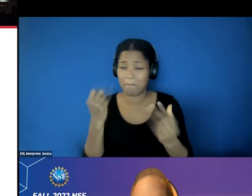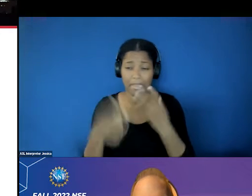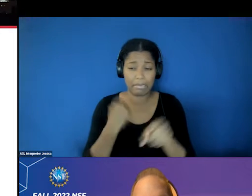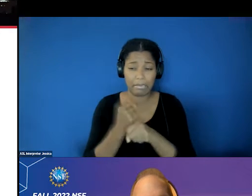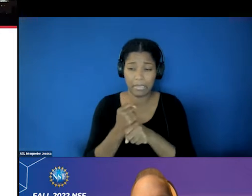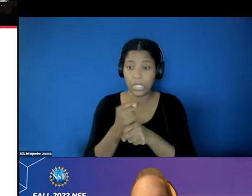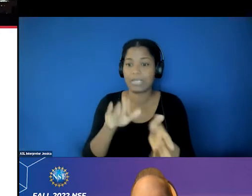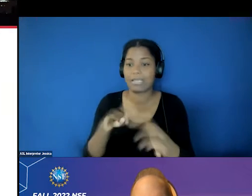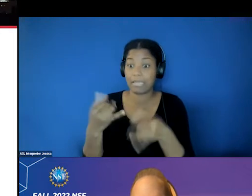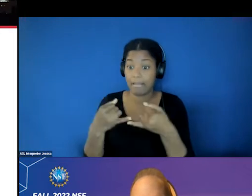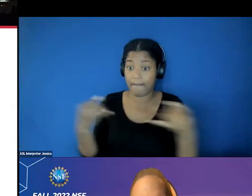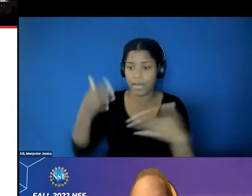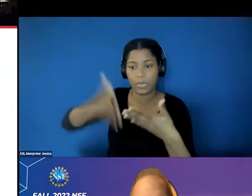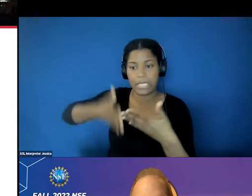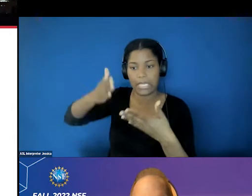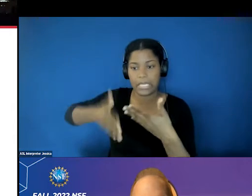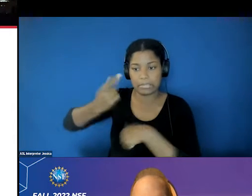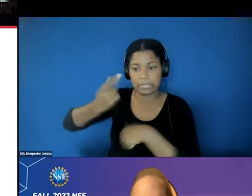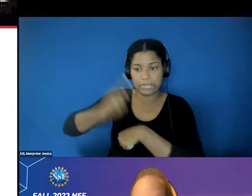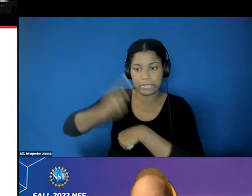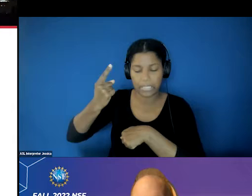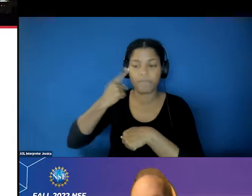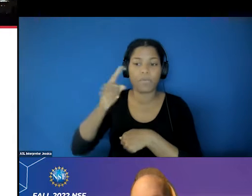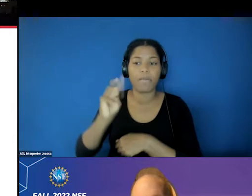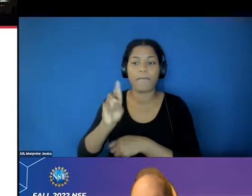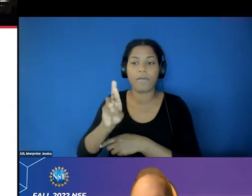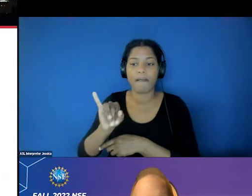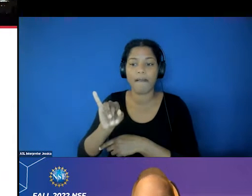the end date of a submission window for MRI has been in January.